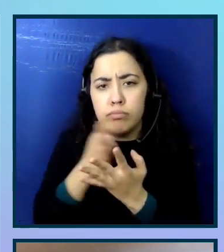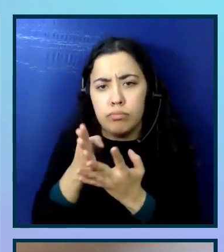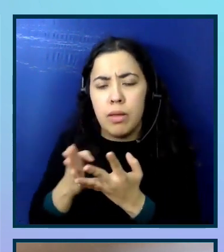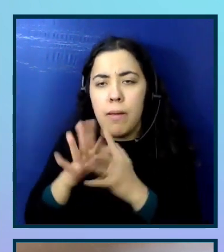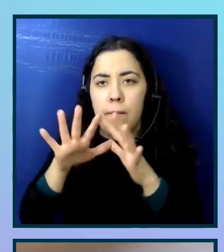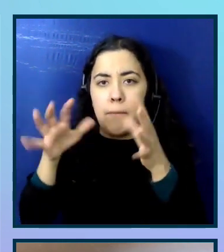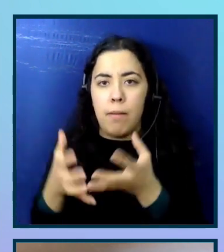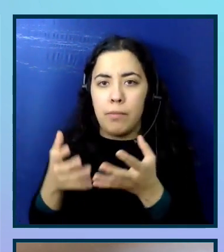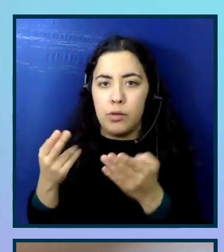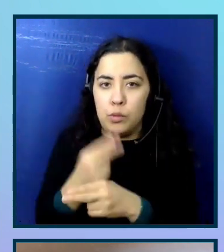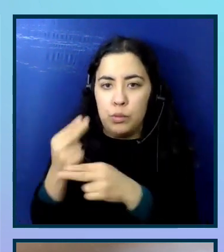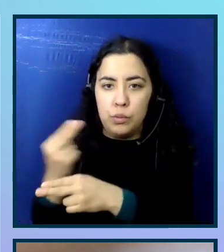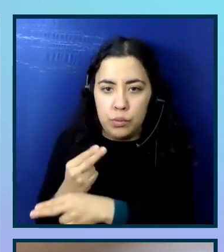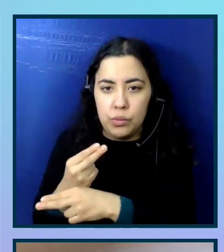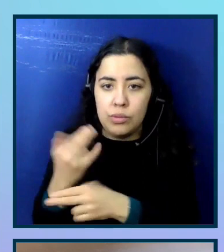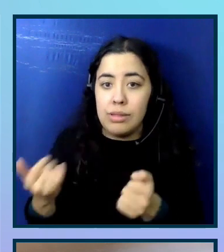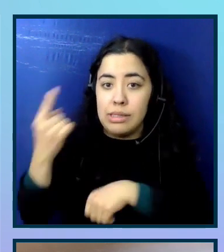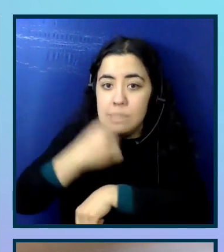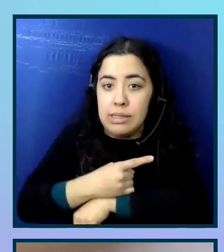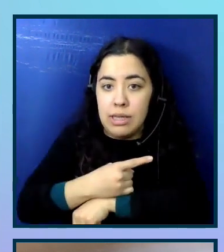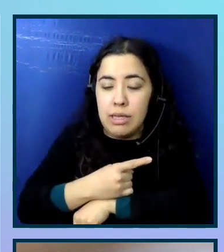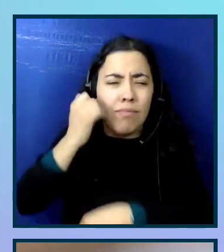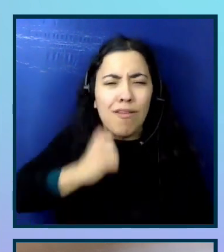in their daily lives that was created